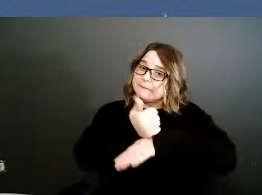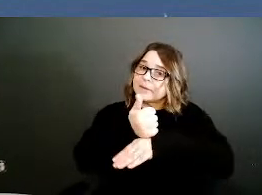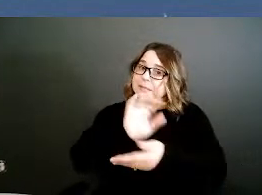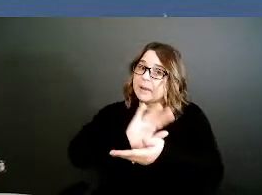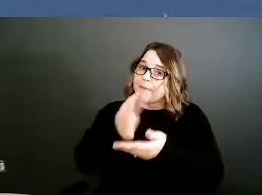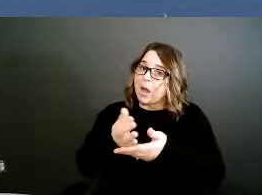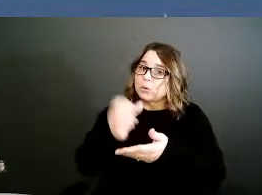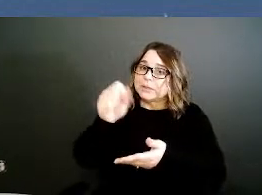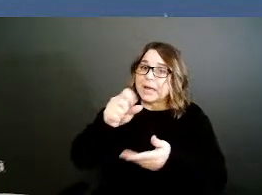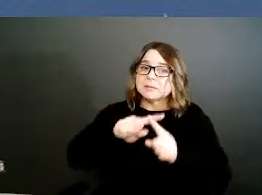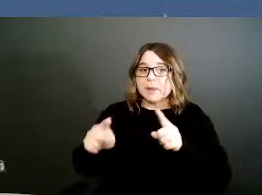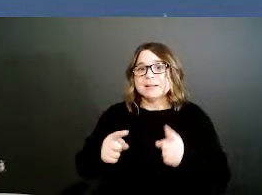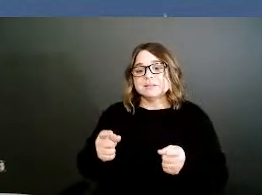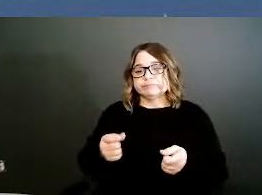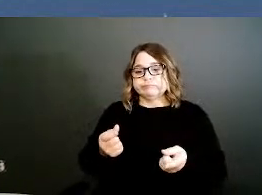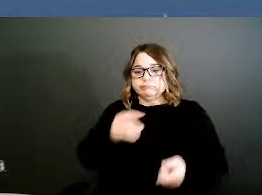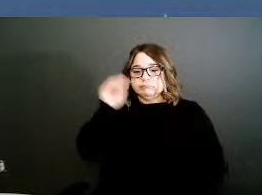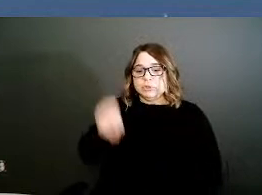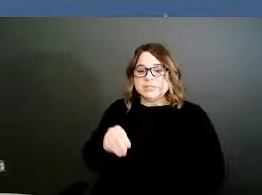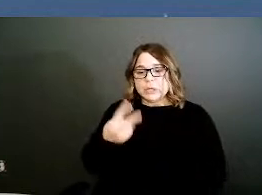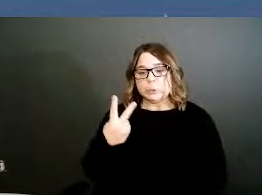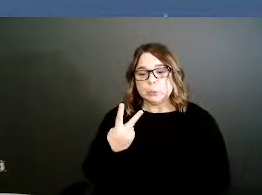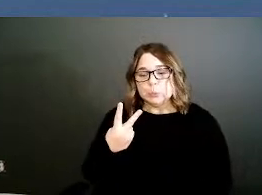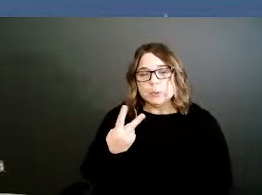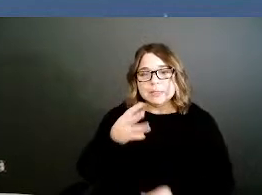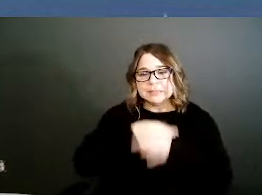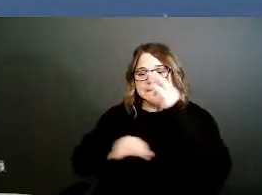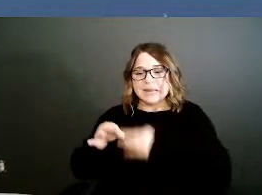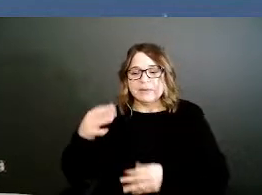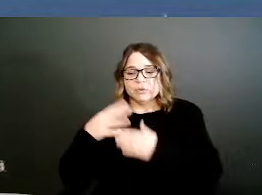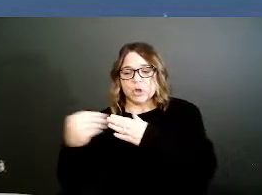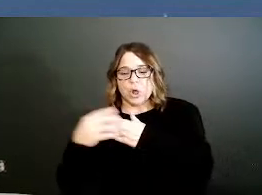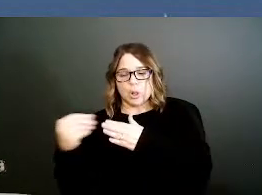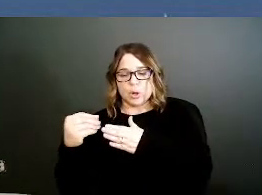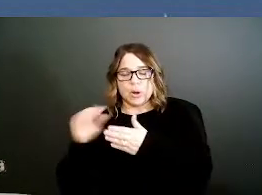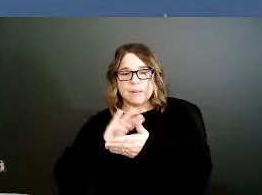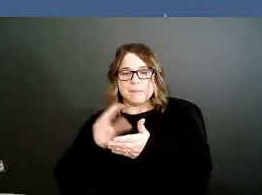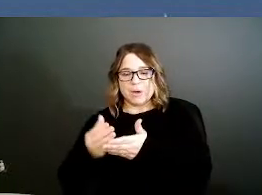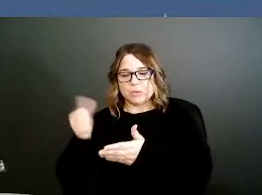AS A PERCENTAGE, 2%, RATHER THAN A DOLLAR AMOUNT, $10,000 AS THE COUNCIL DID IN 2017.